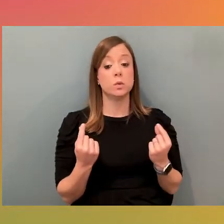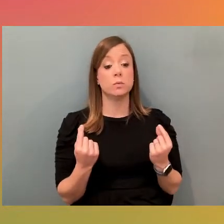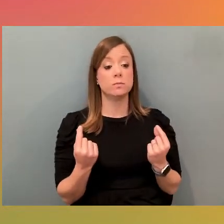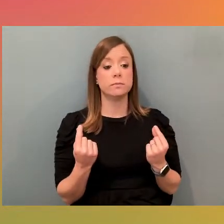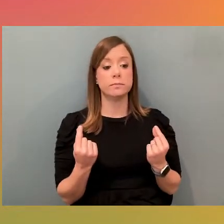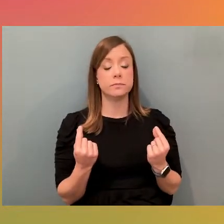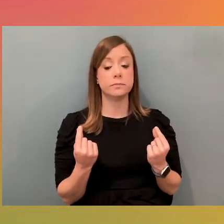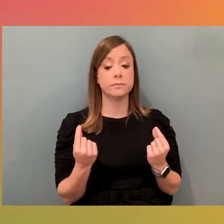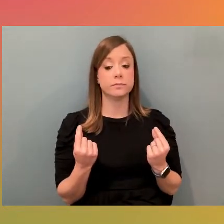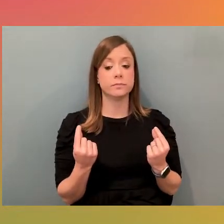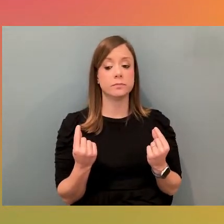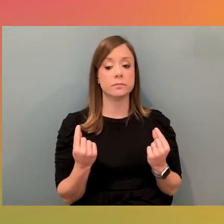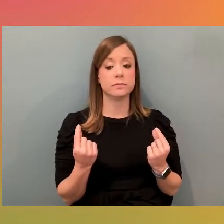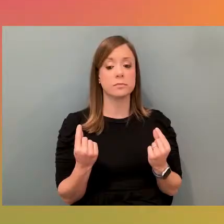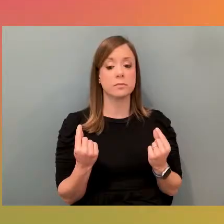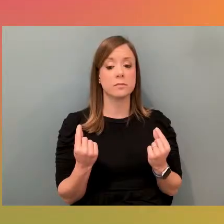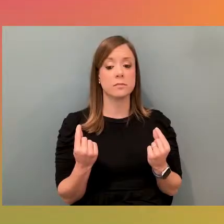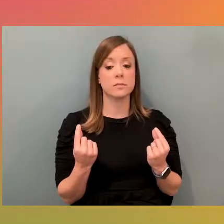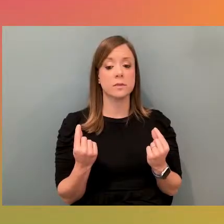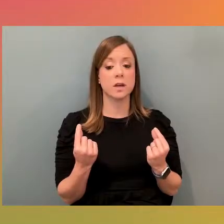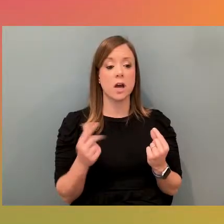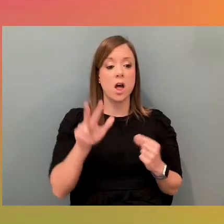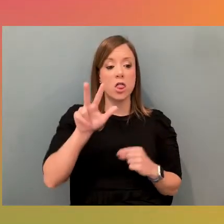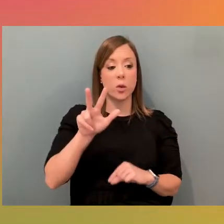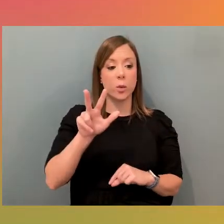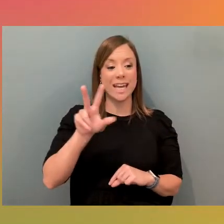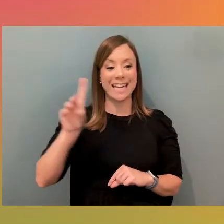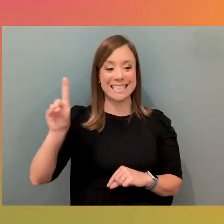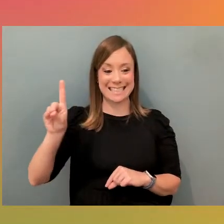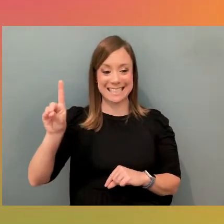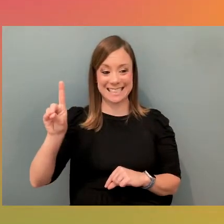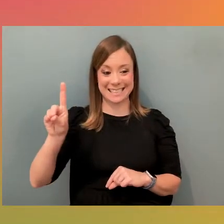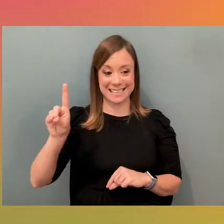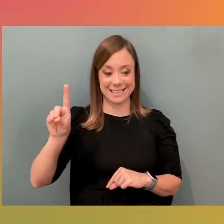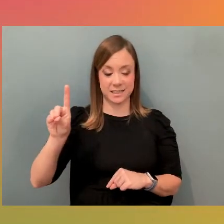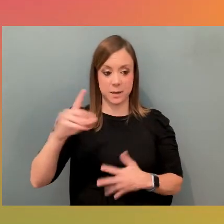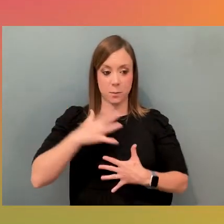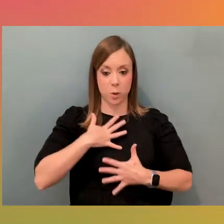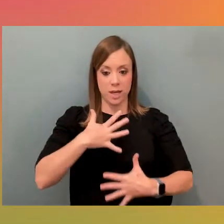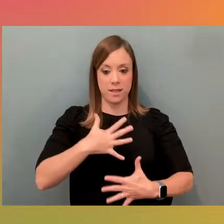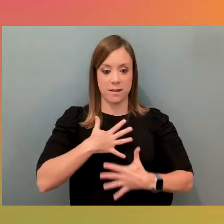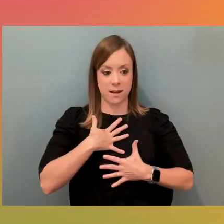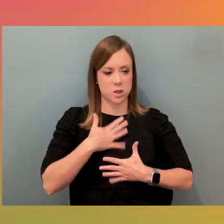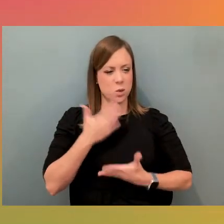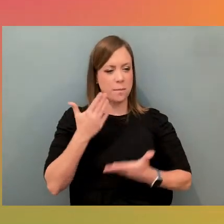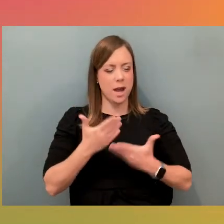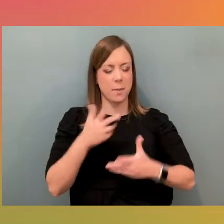AND WE WILL START WITH THE LITTLE BIT OF JUST THREE